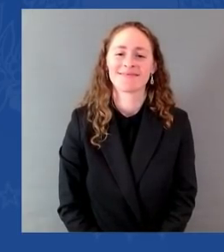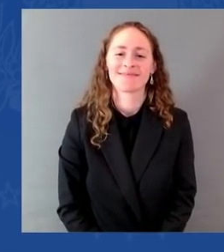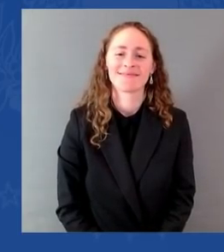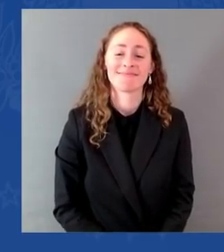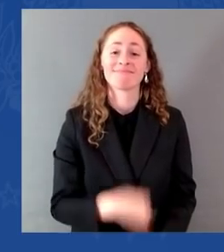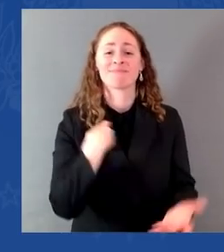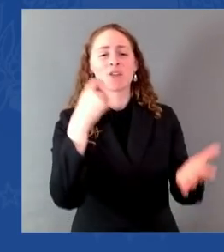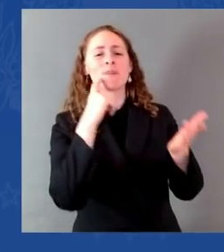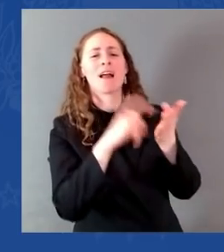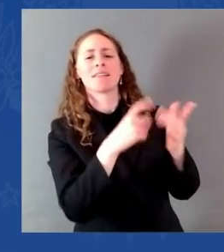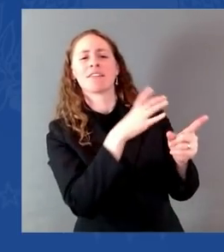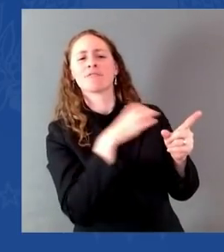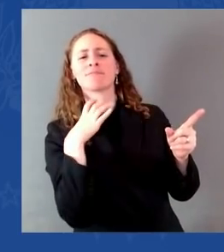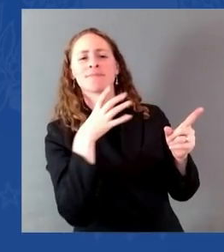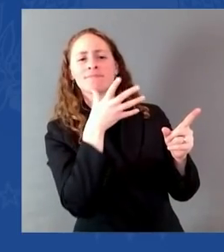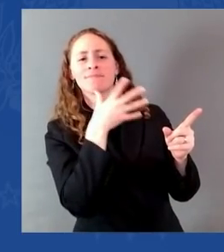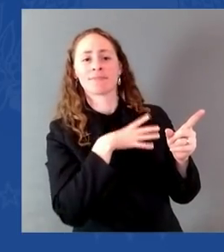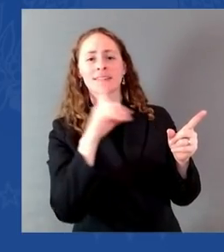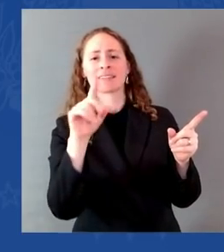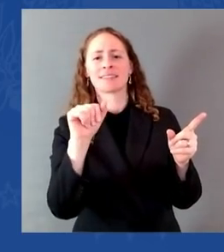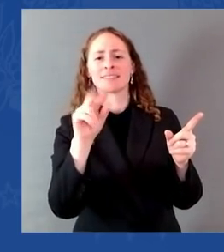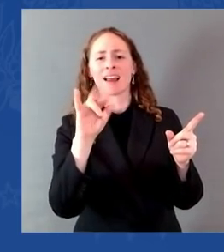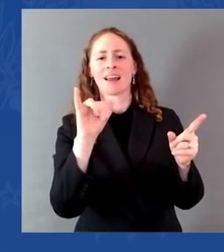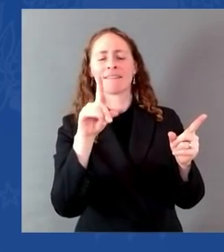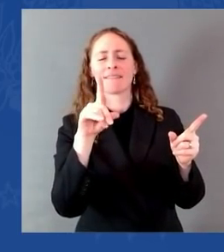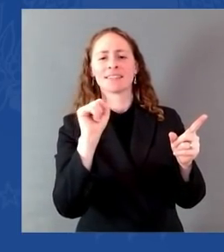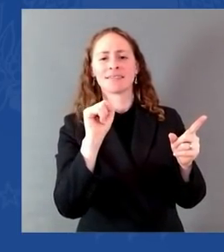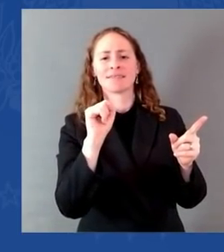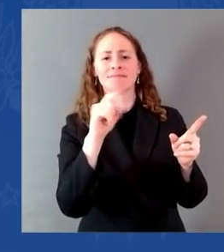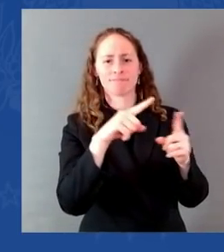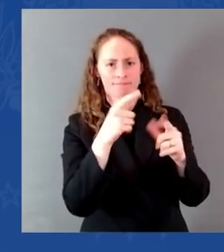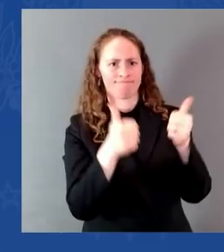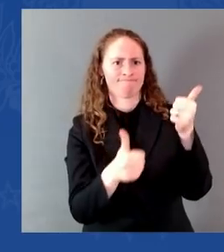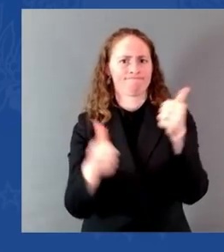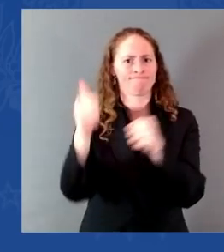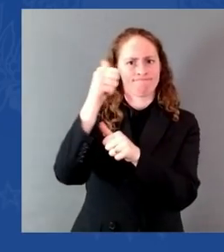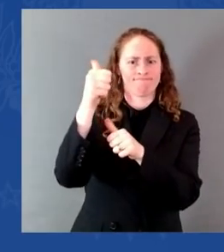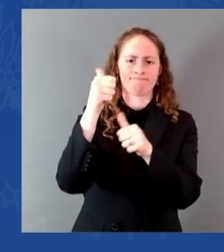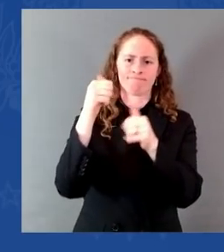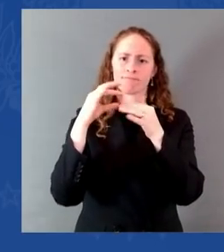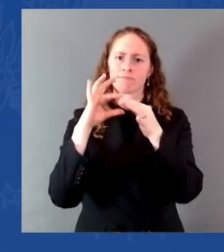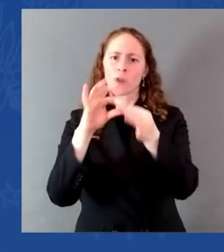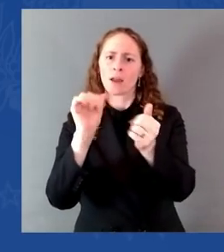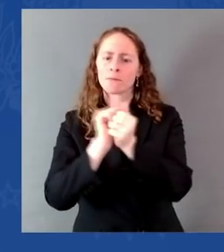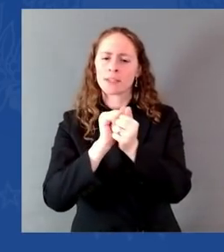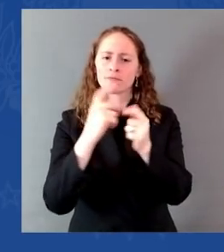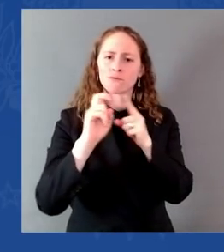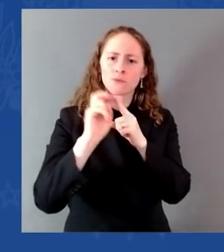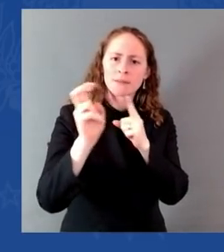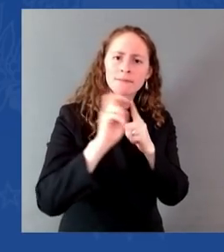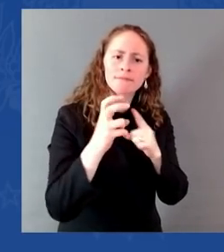your leadership was key in getting this passed. So I want to thank -- there you are. Thank you, thank you, thank you.